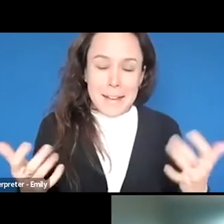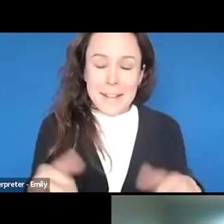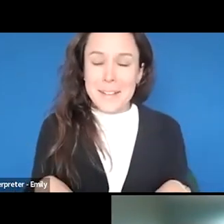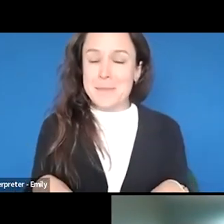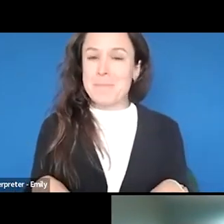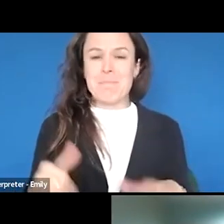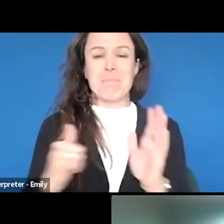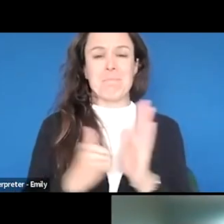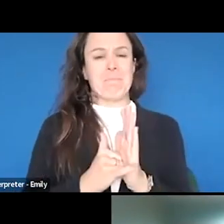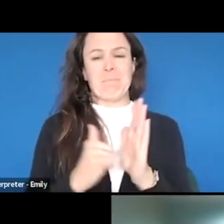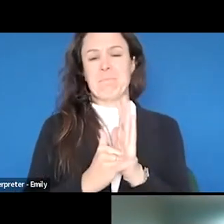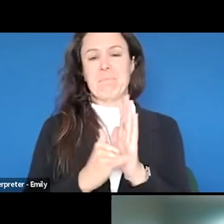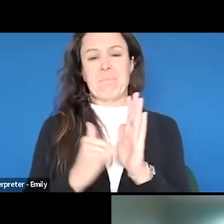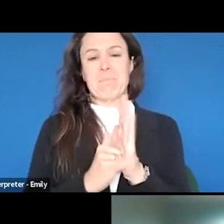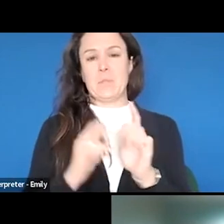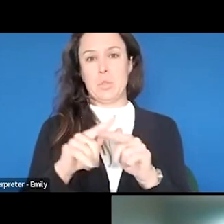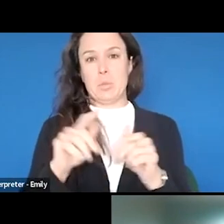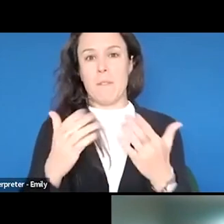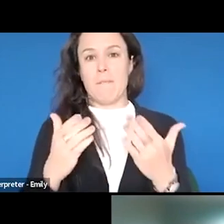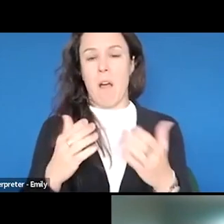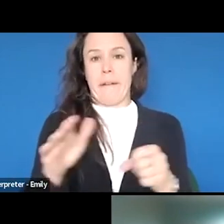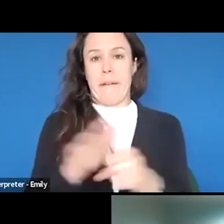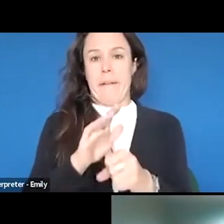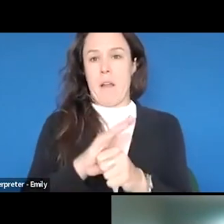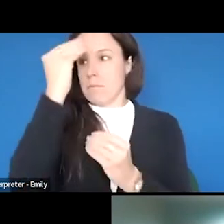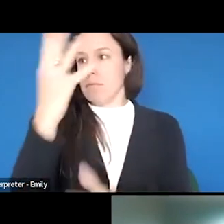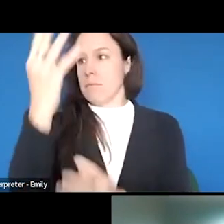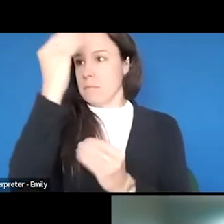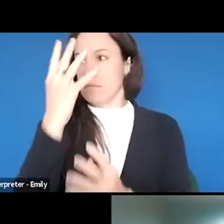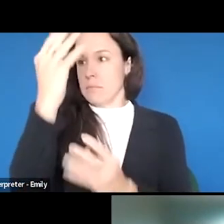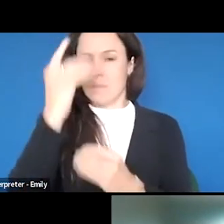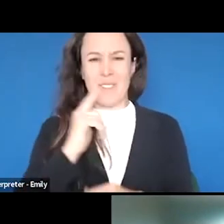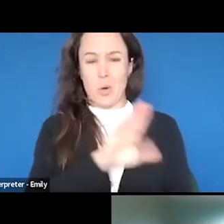can't possibly deliver the volume of information that you need to do your work as an air traffic